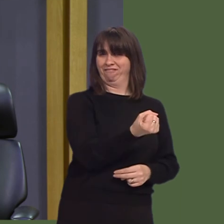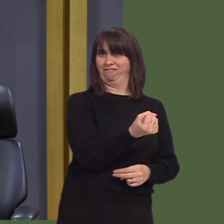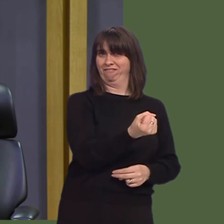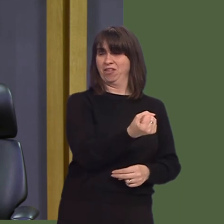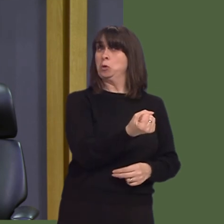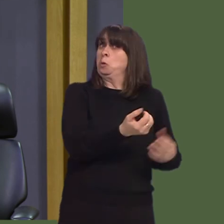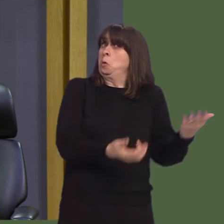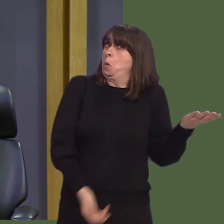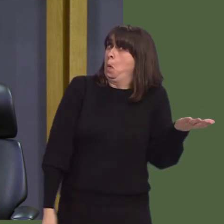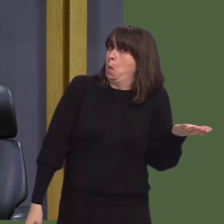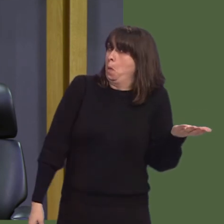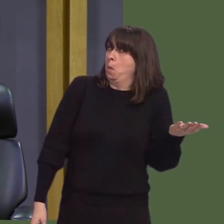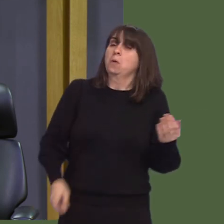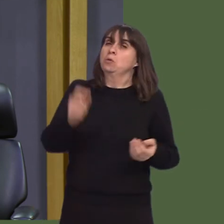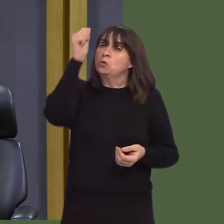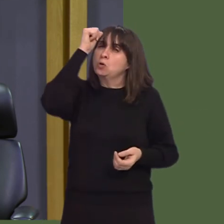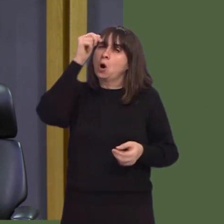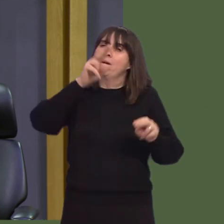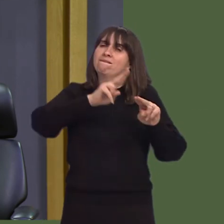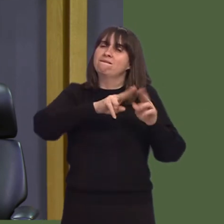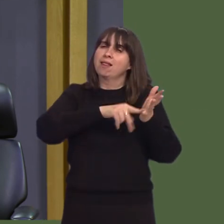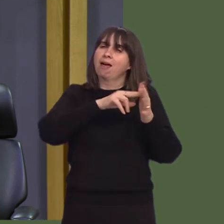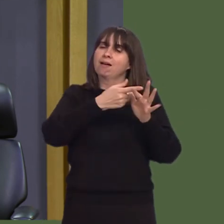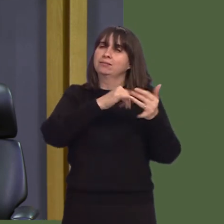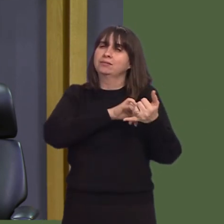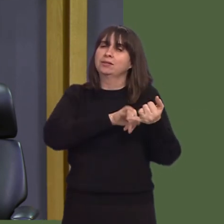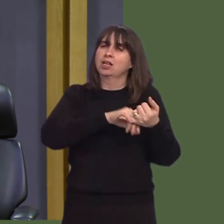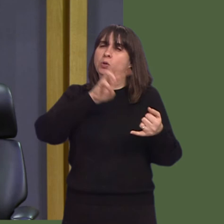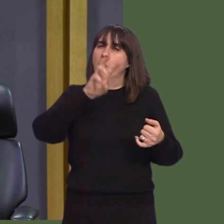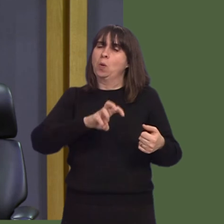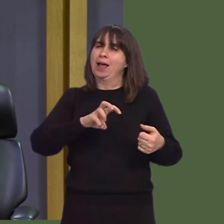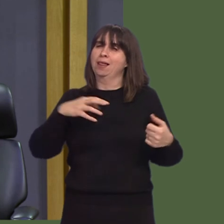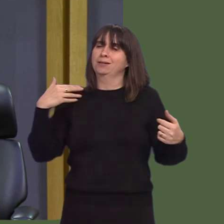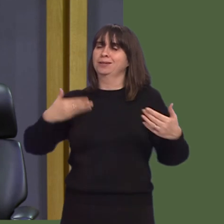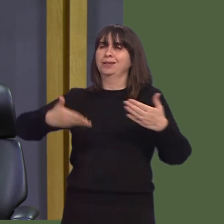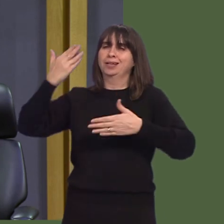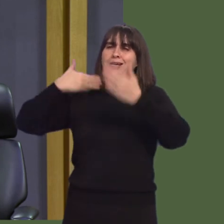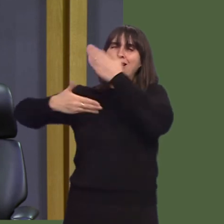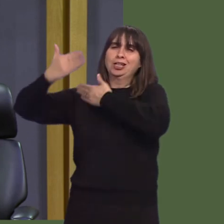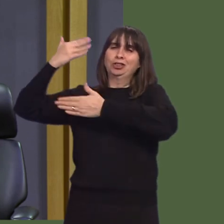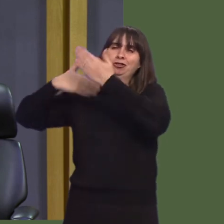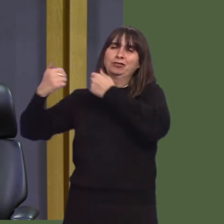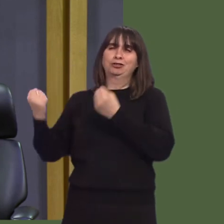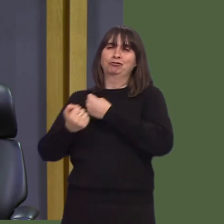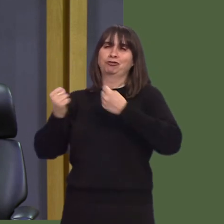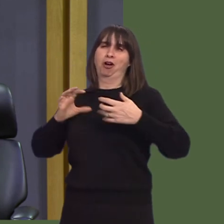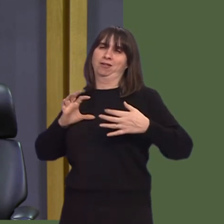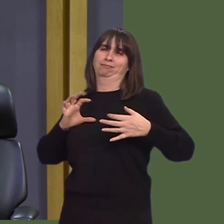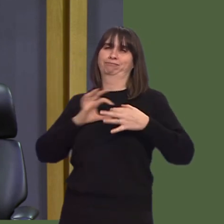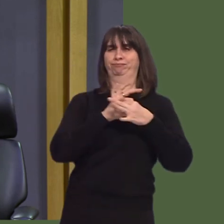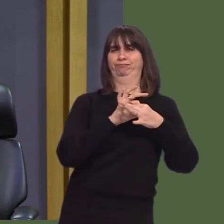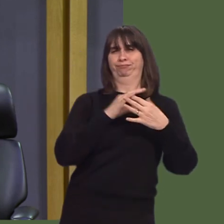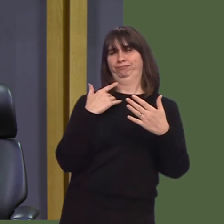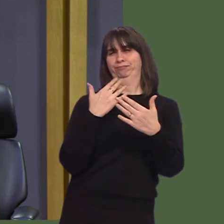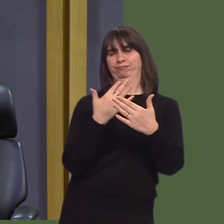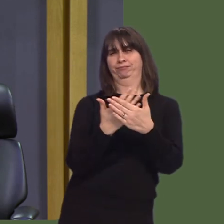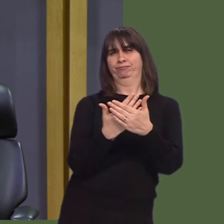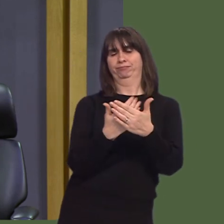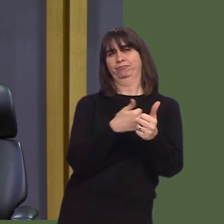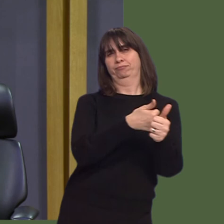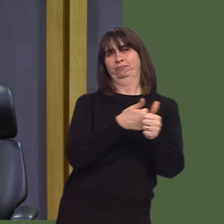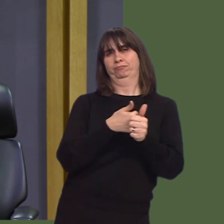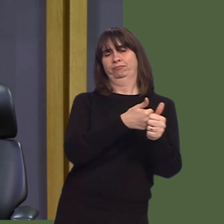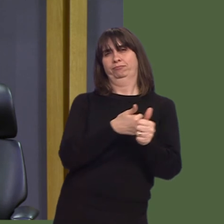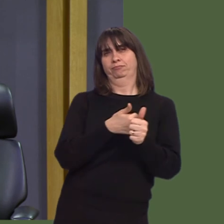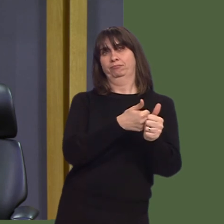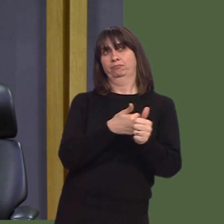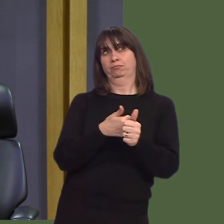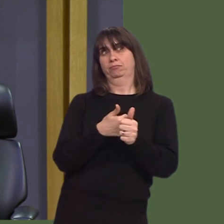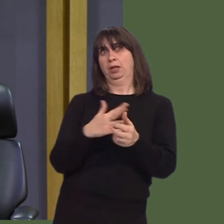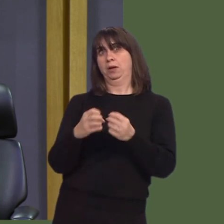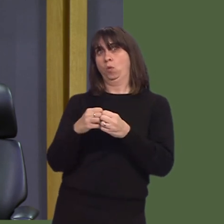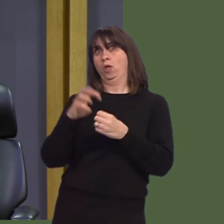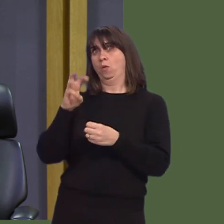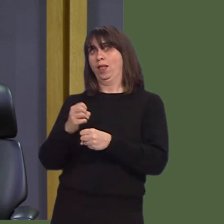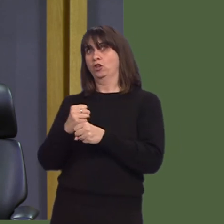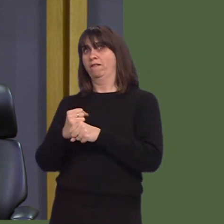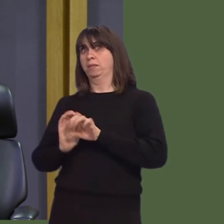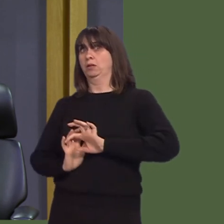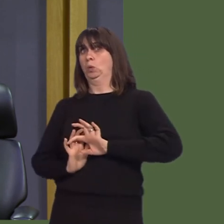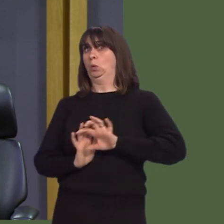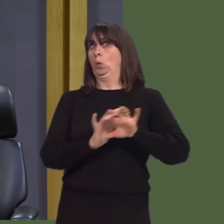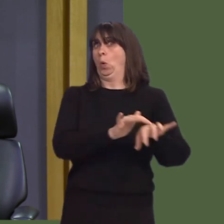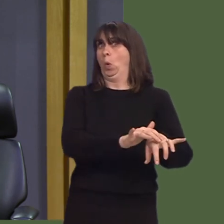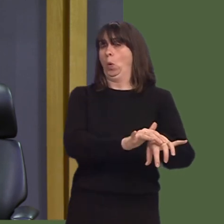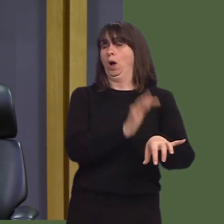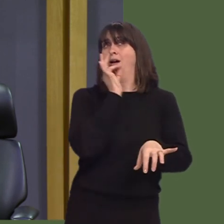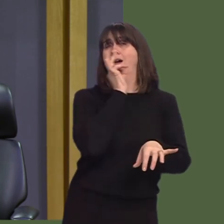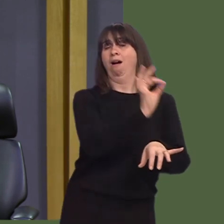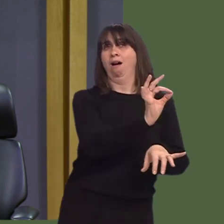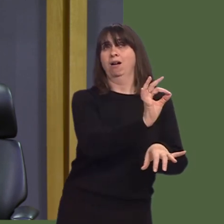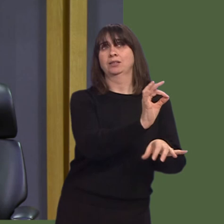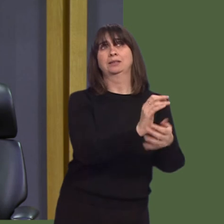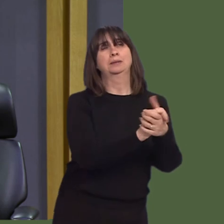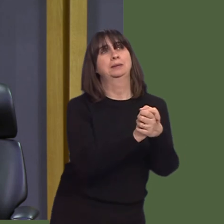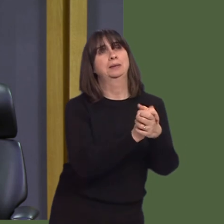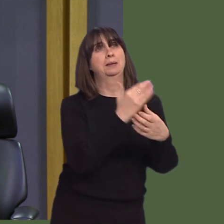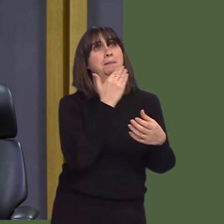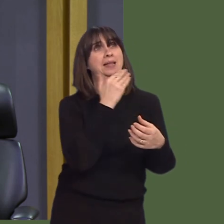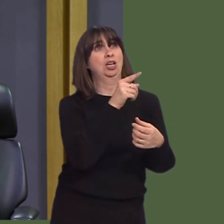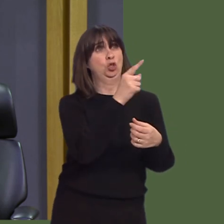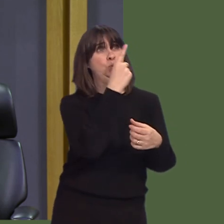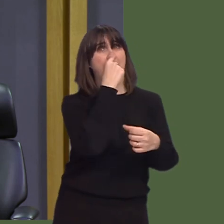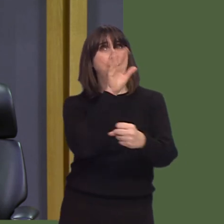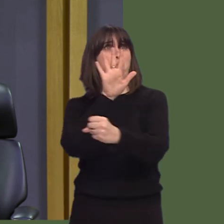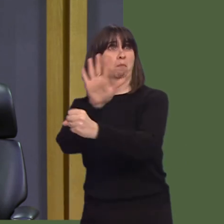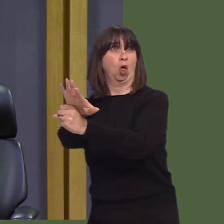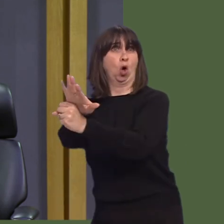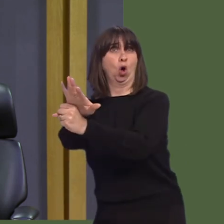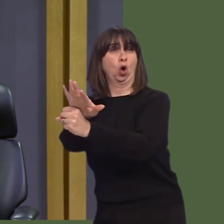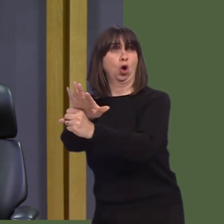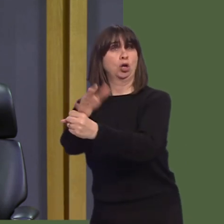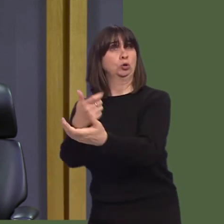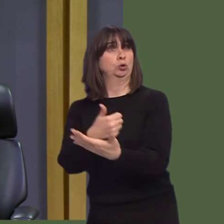the Thatcher and Major eras, when the Conservatives were last in charge of educational Government